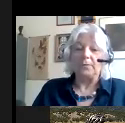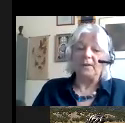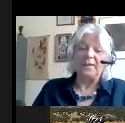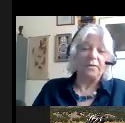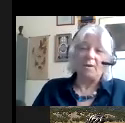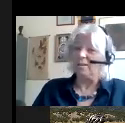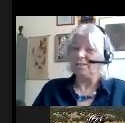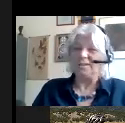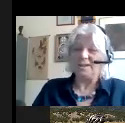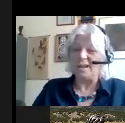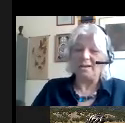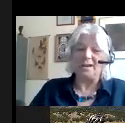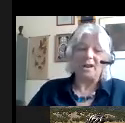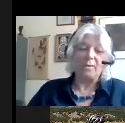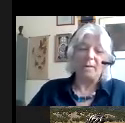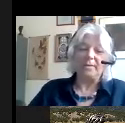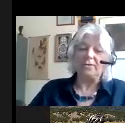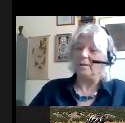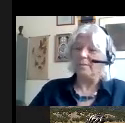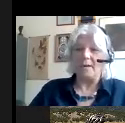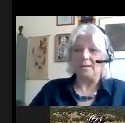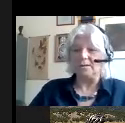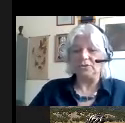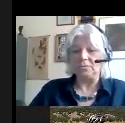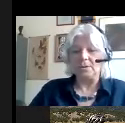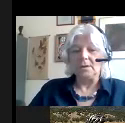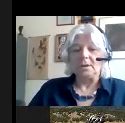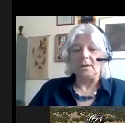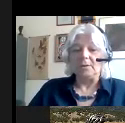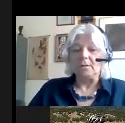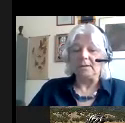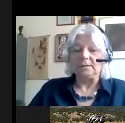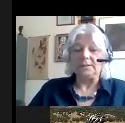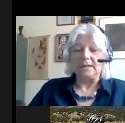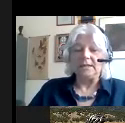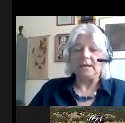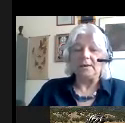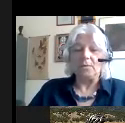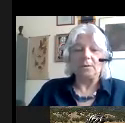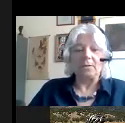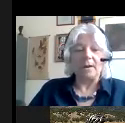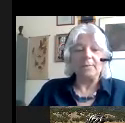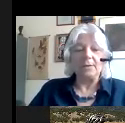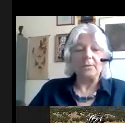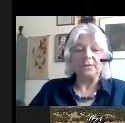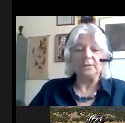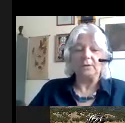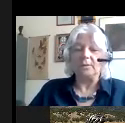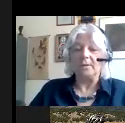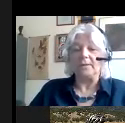This was also again, not a Republican or Democrat issue. Bill Clinton's 1994 Crime Bill was considered one of